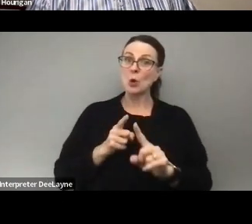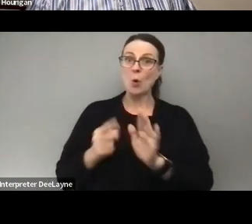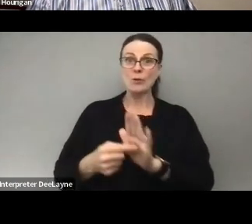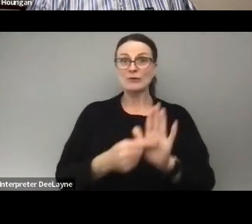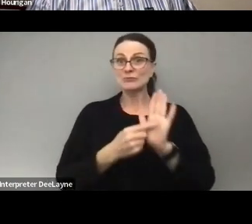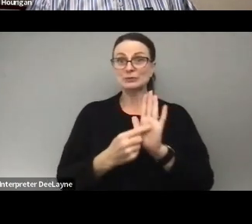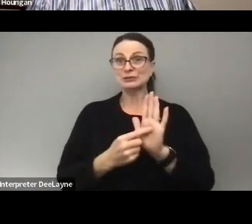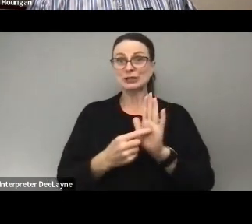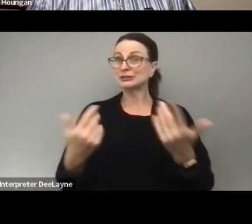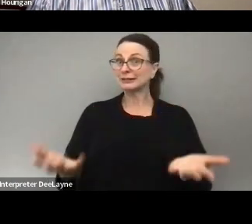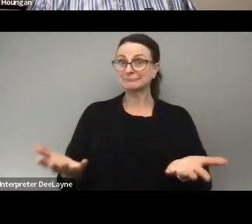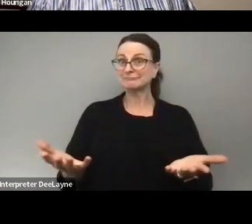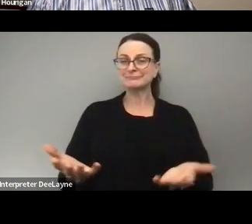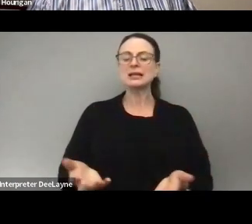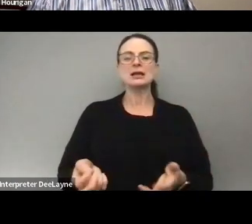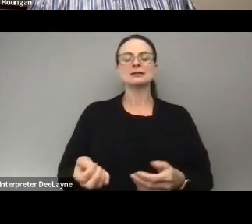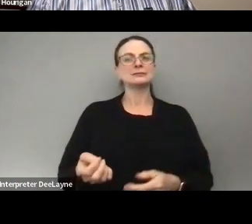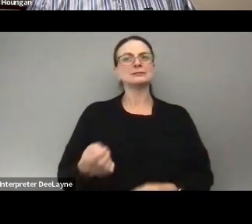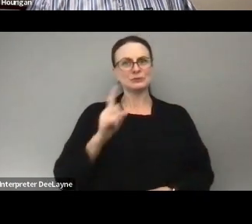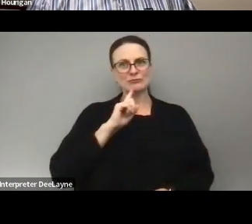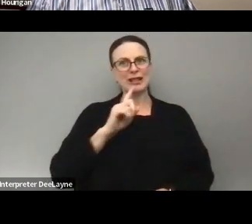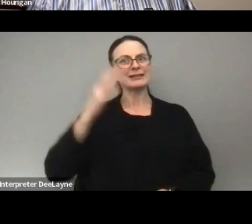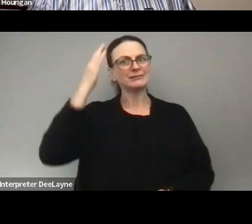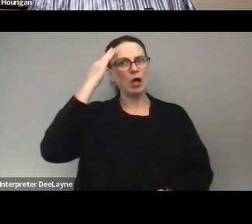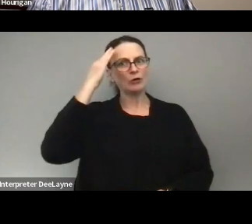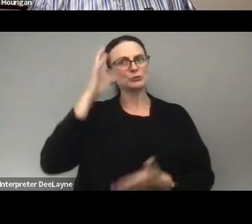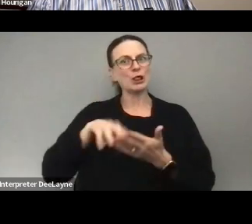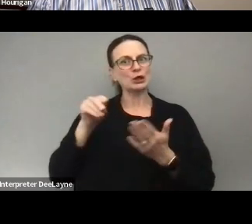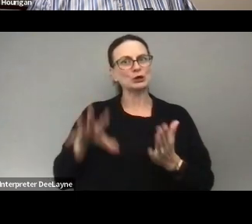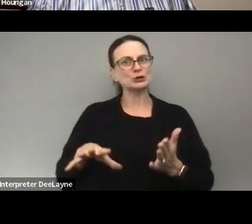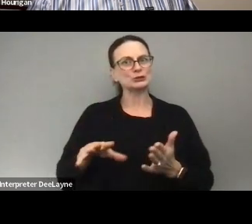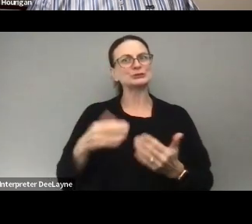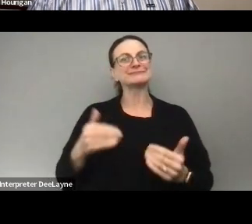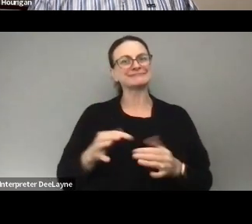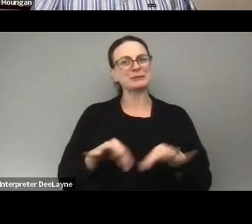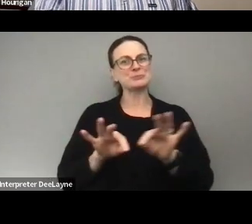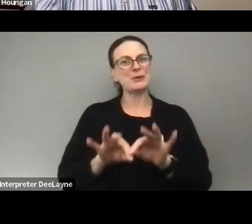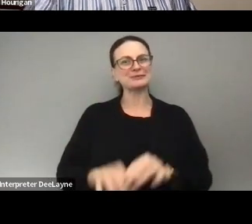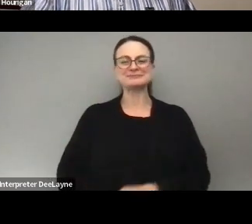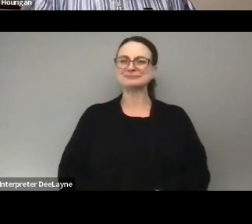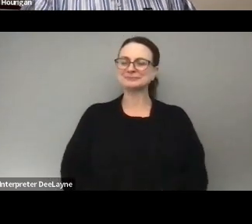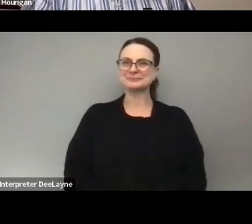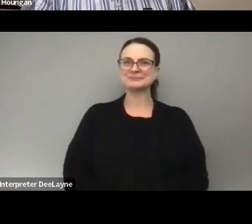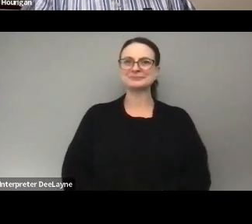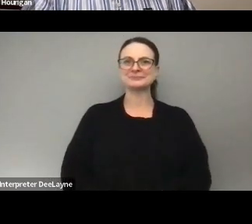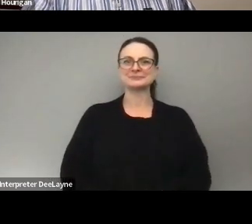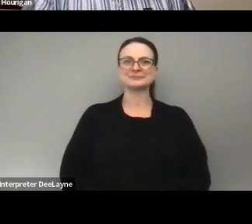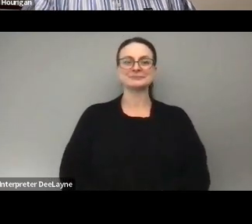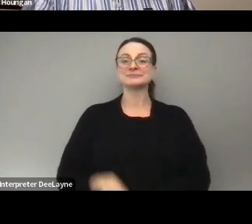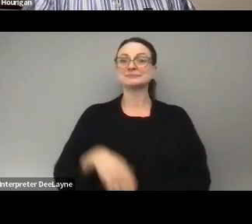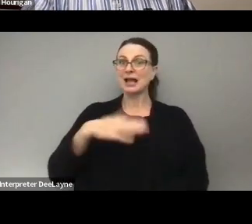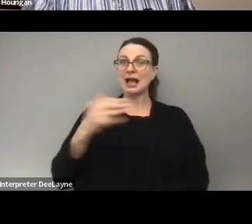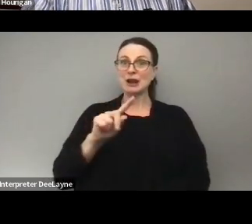to have resourceful and knowledgeable learners. Very important. So I have another question for the chat.